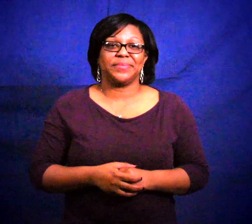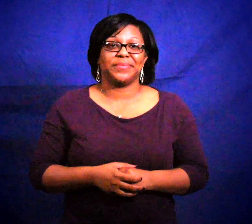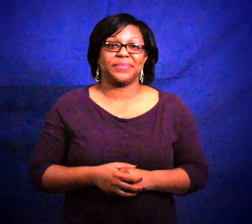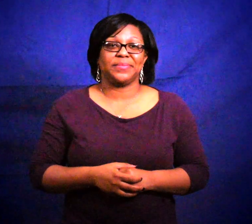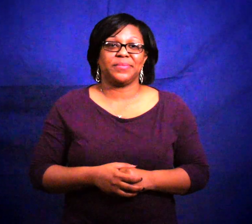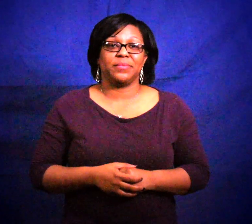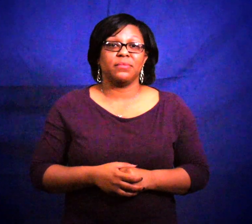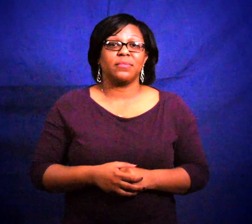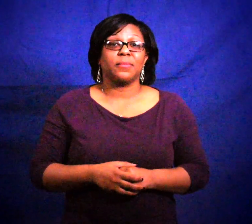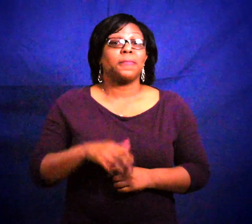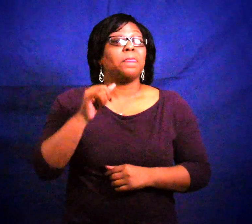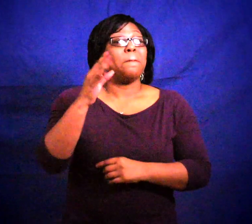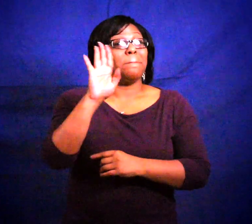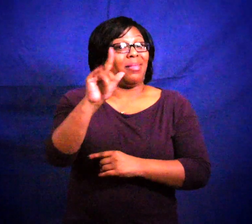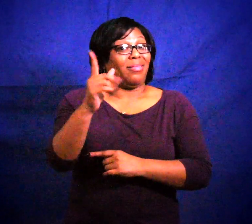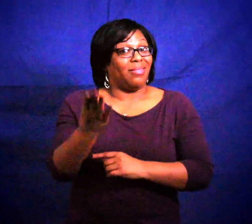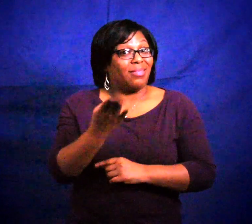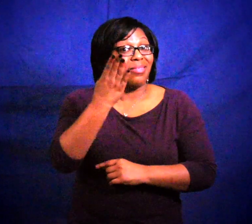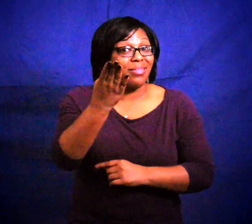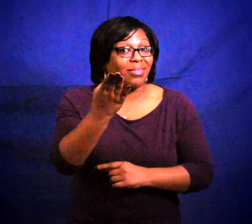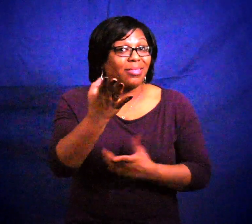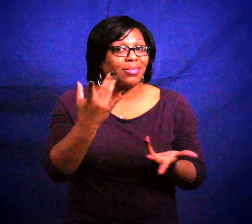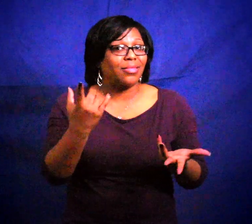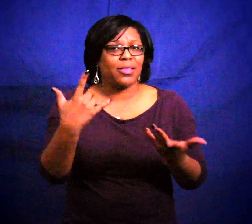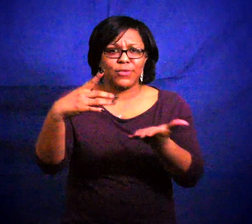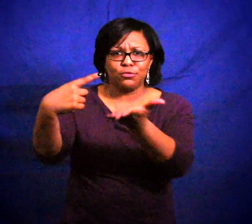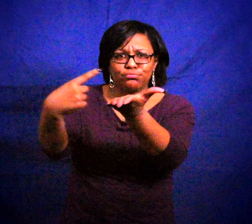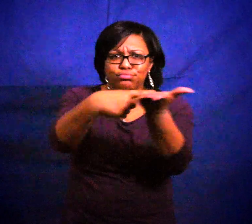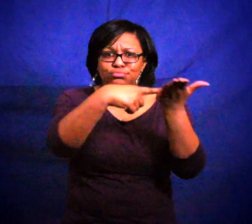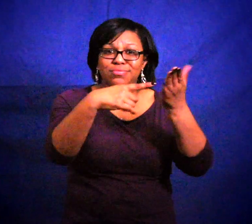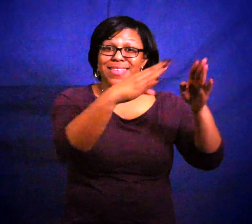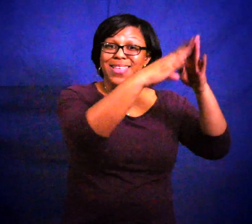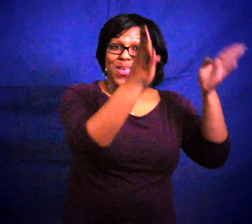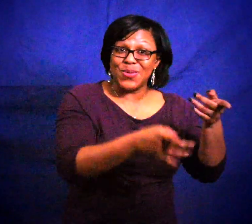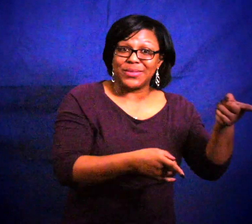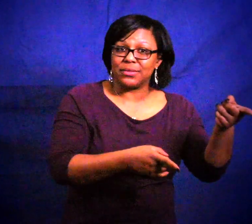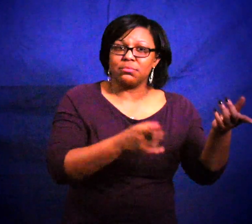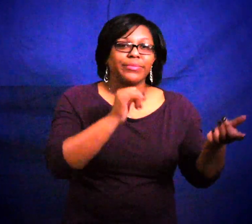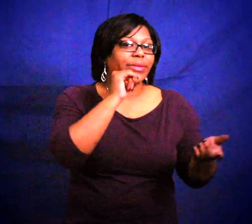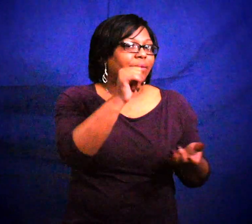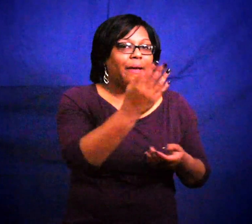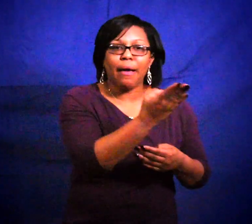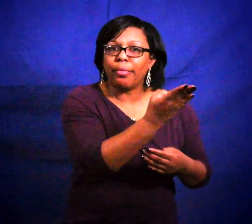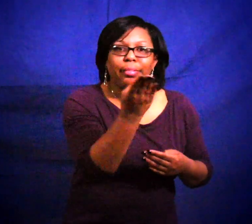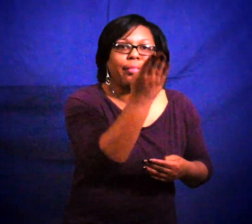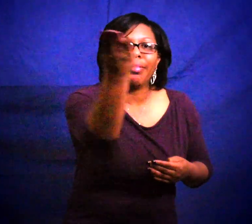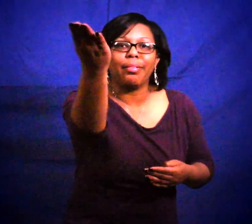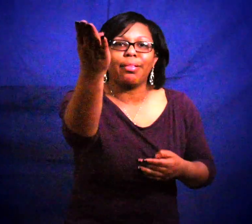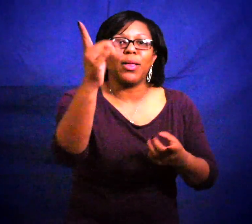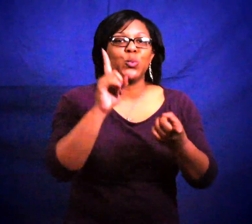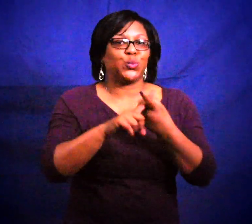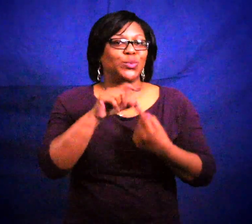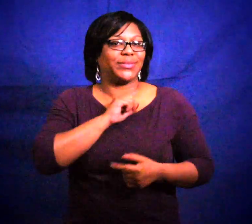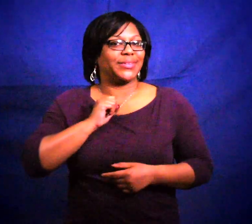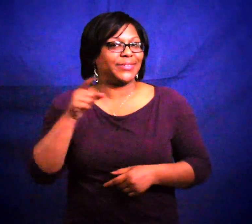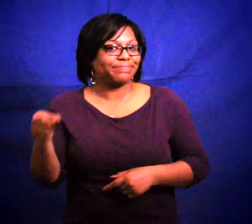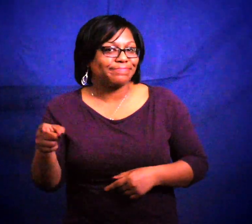The bill was heard in the House and didn’t get a hearing in the Senate.